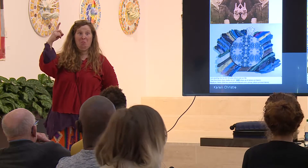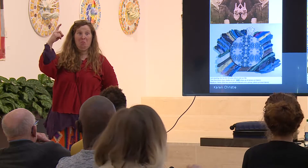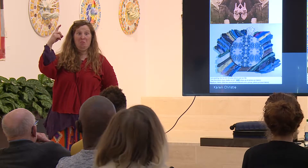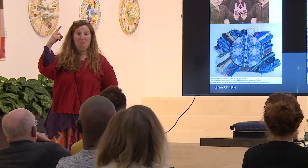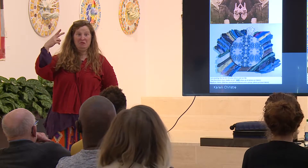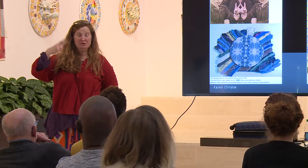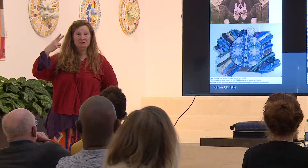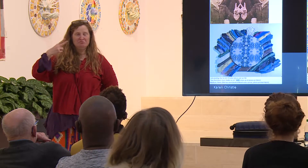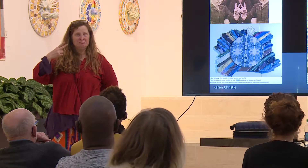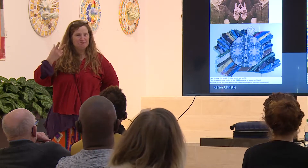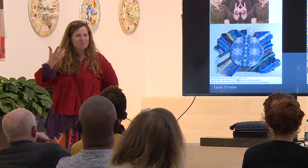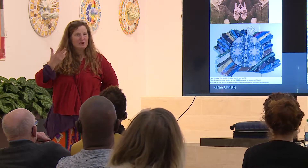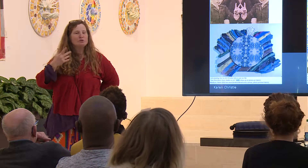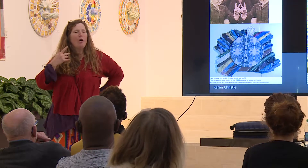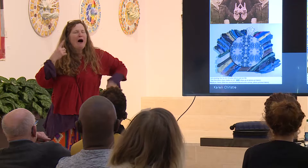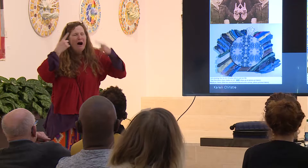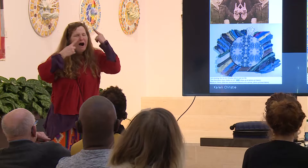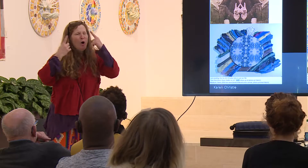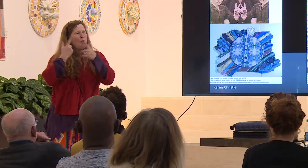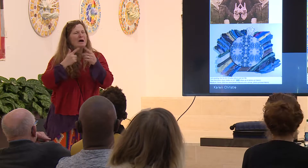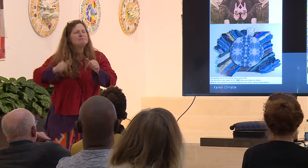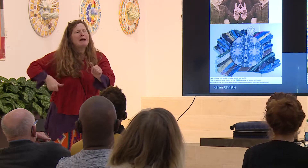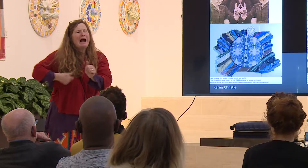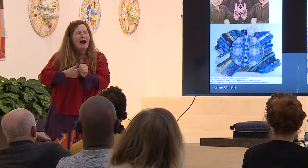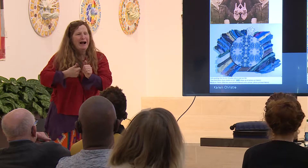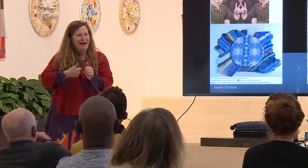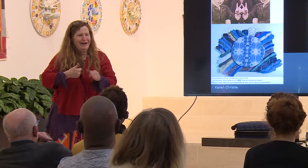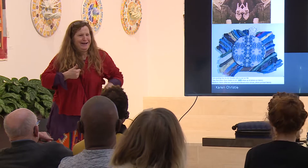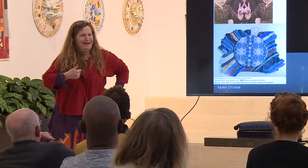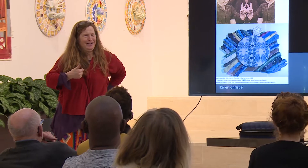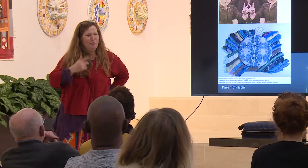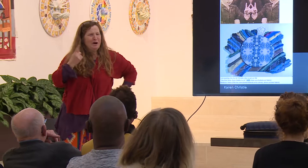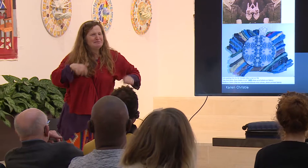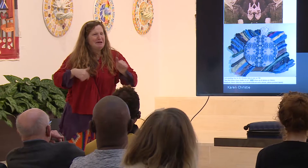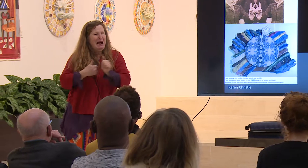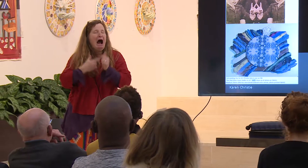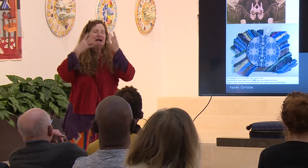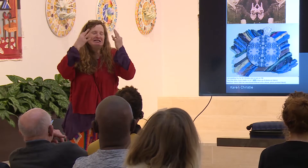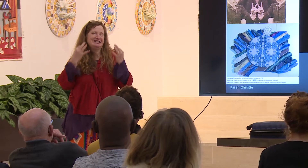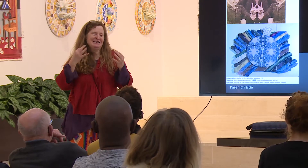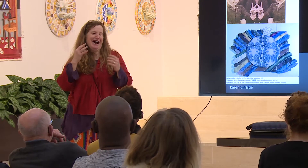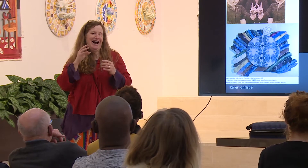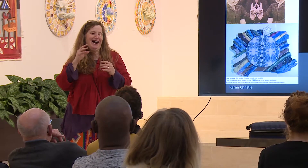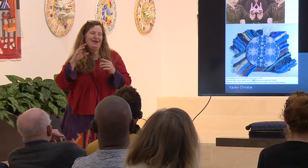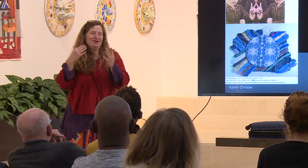They must have come up with some sort of meaning with that when they had the picture taken. What are they doing behind their backs?